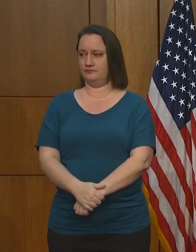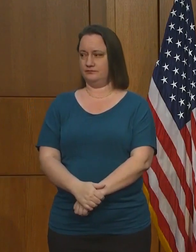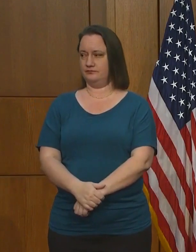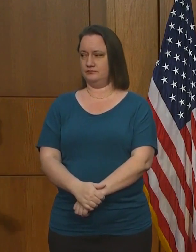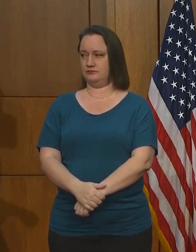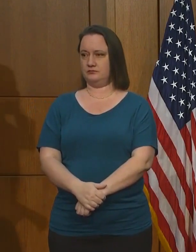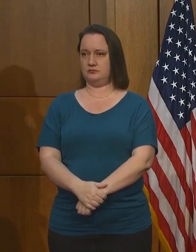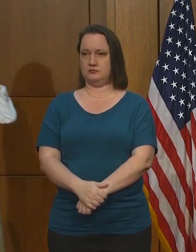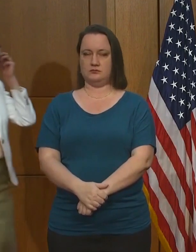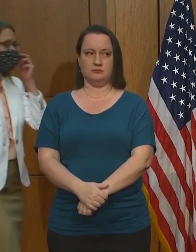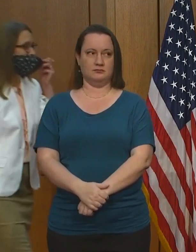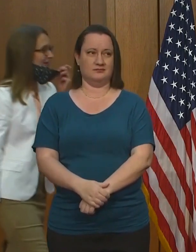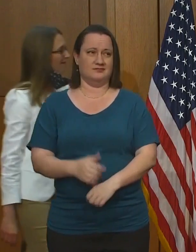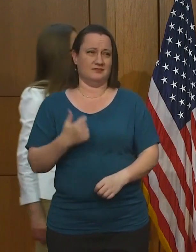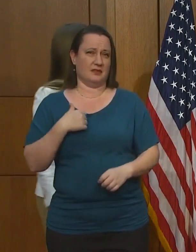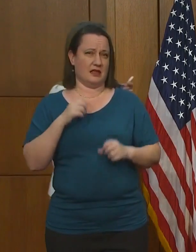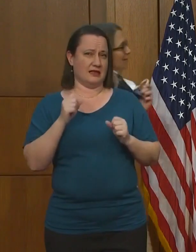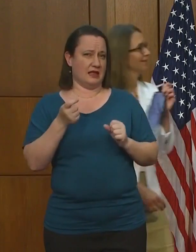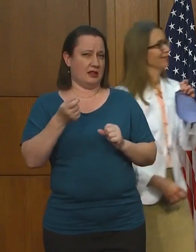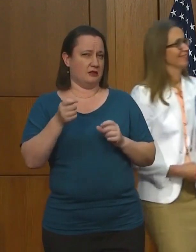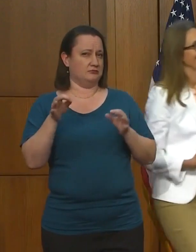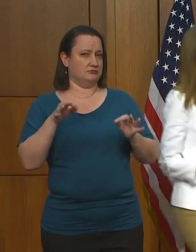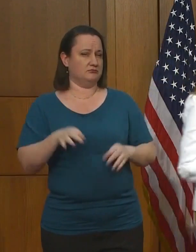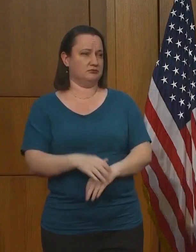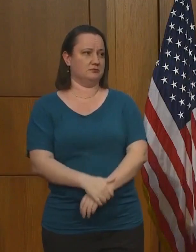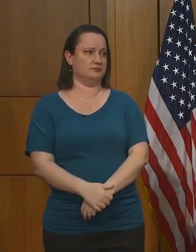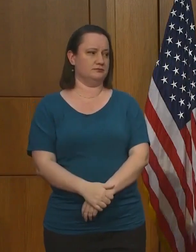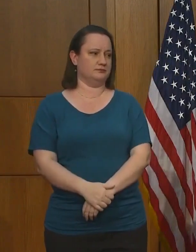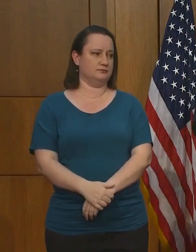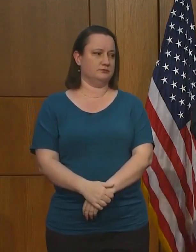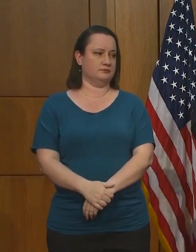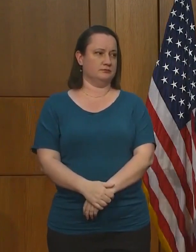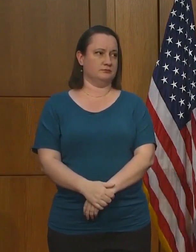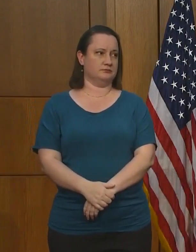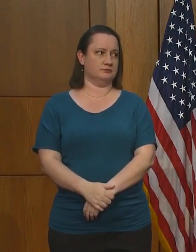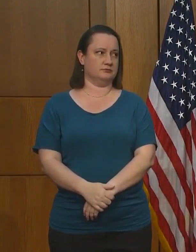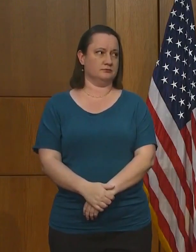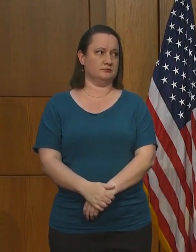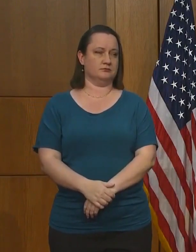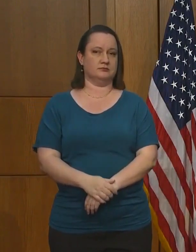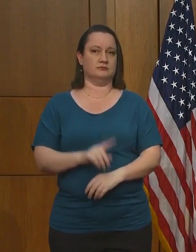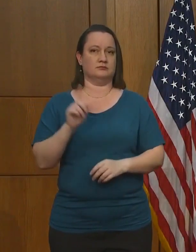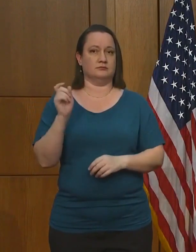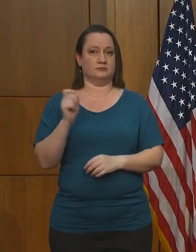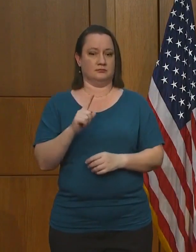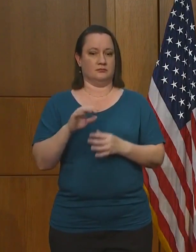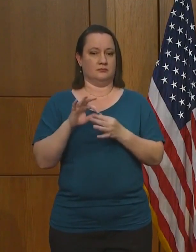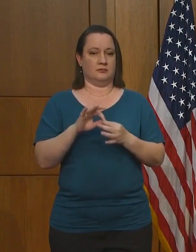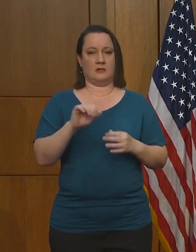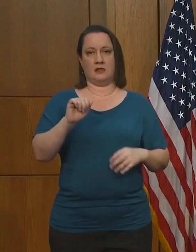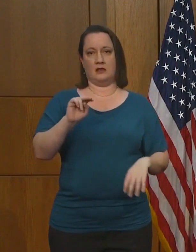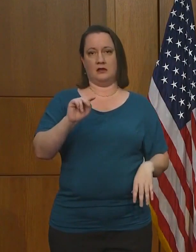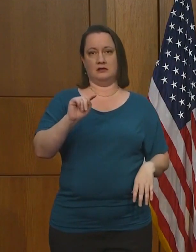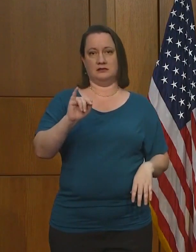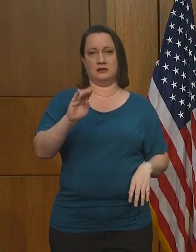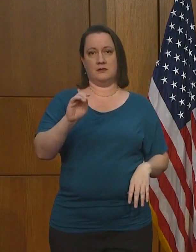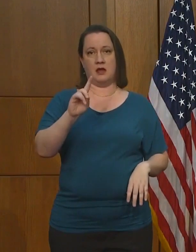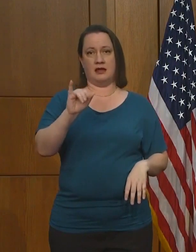YOU WANT TO COMMENT ON AND ABOUT TEST. TO PROVIDE A LITTLE.